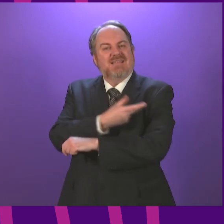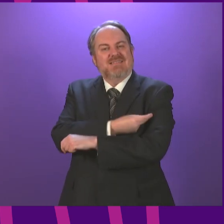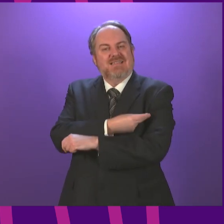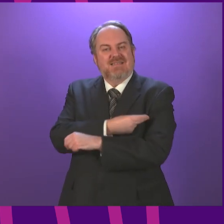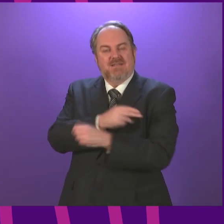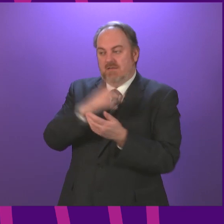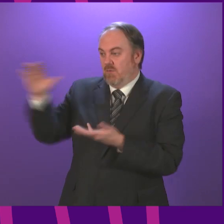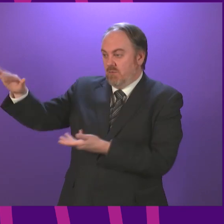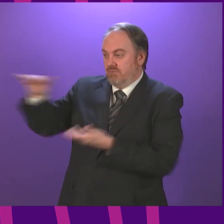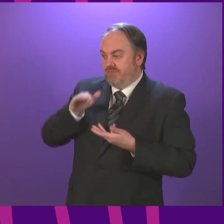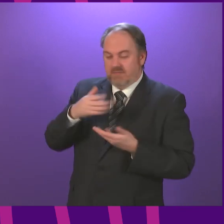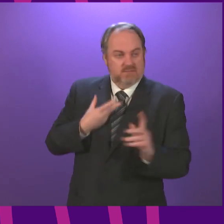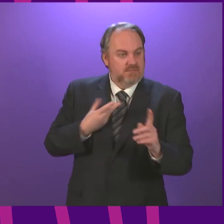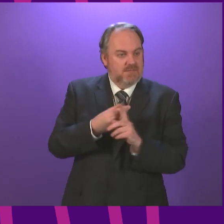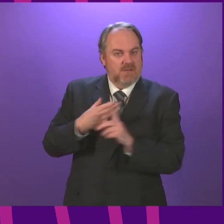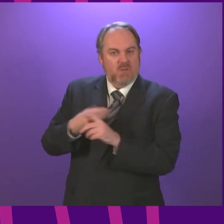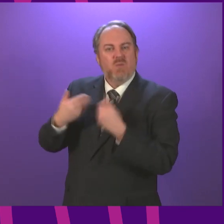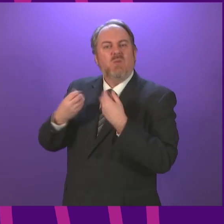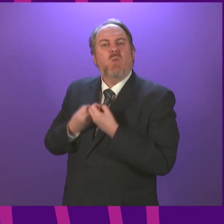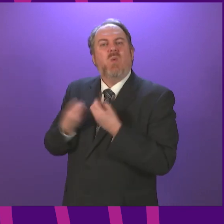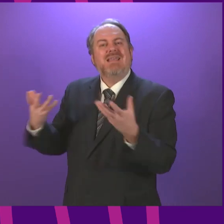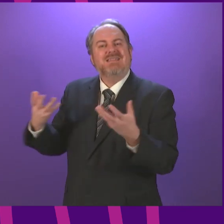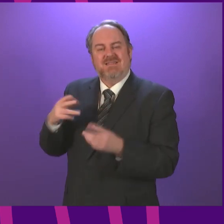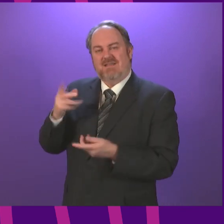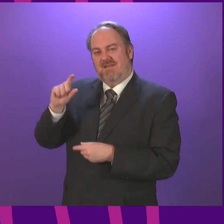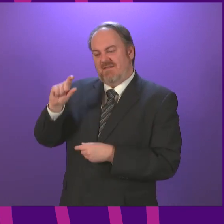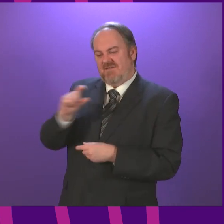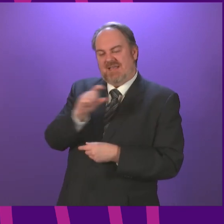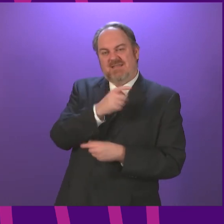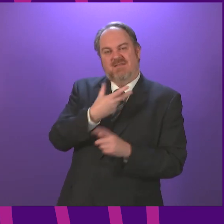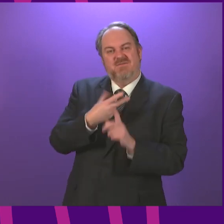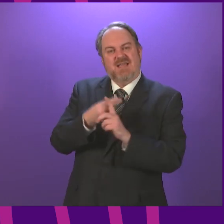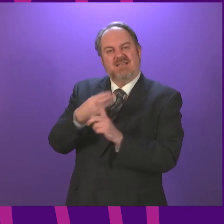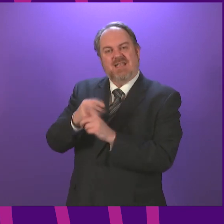quickly as we could. Vaccines would be sitting on the stocks if we took that approach. We